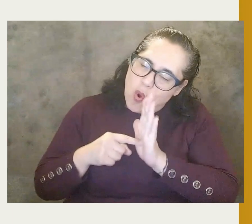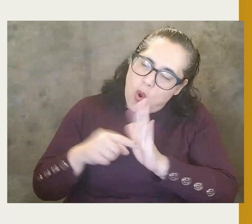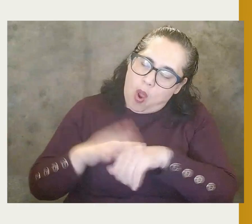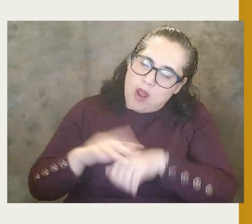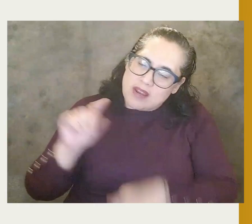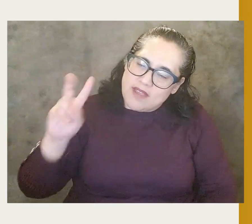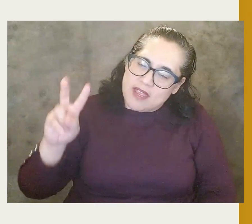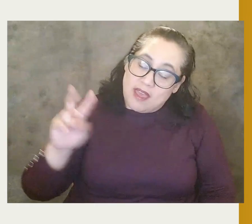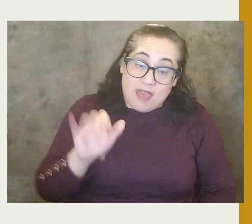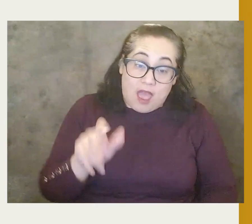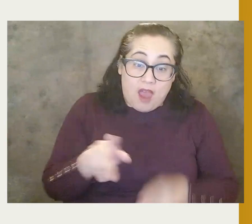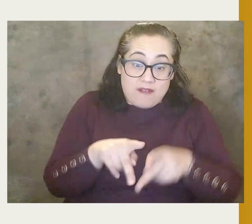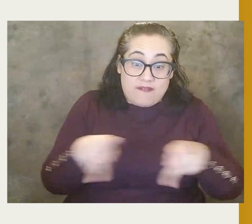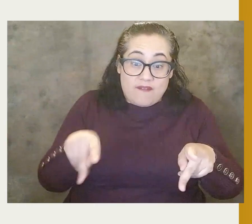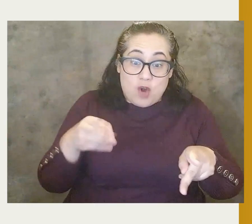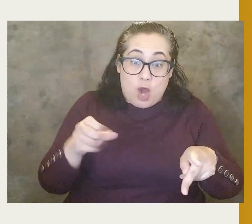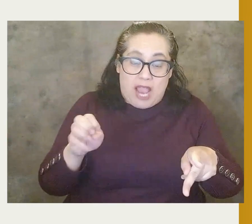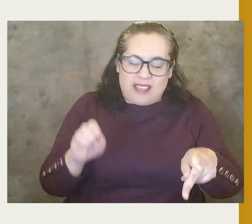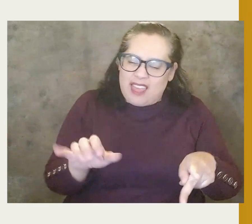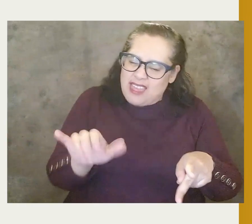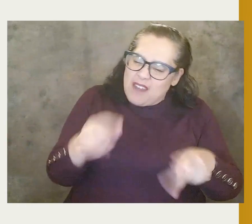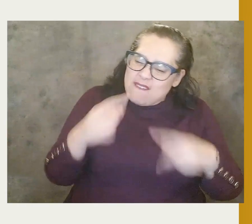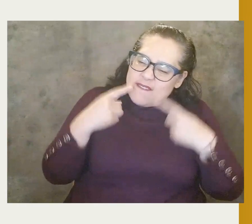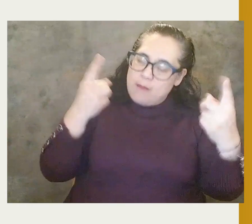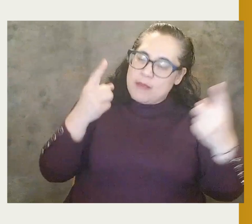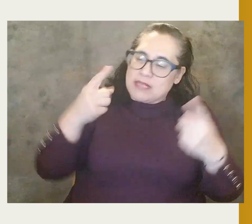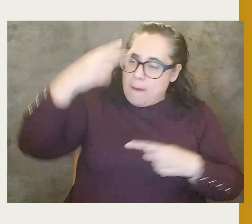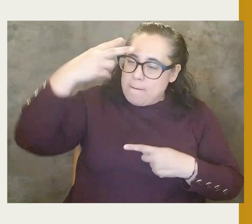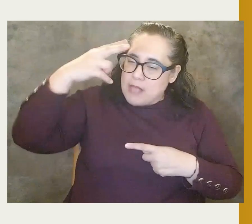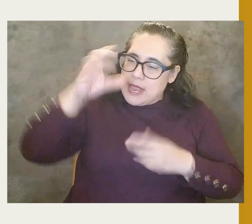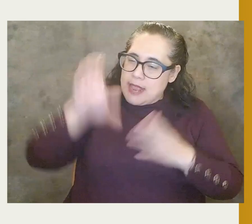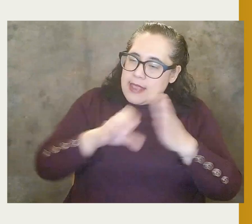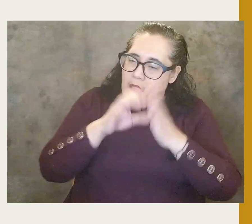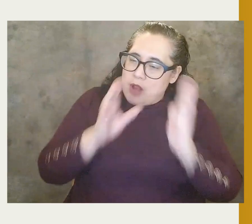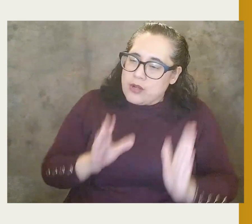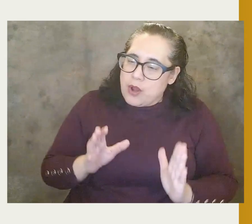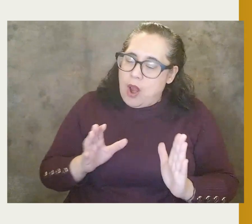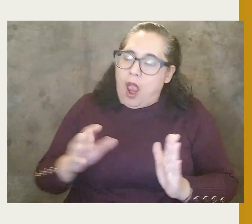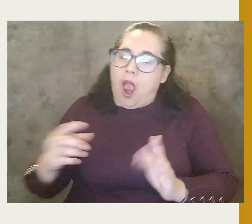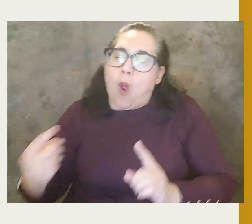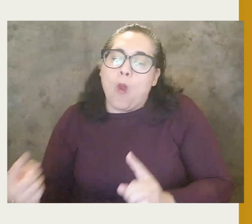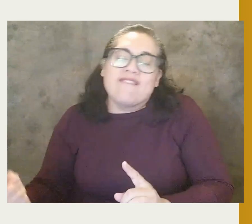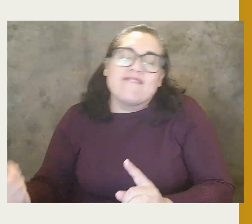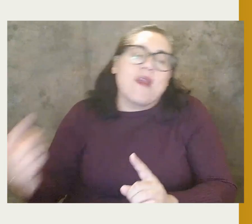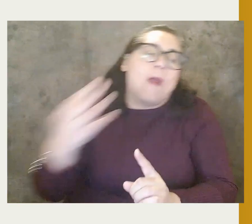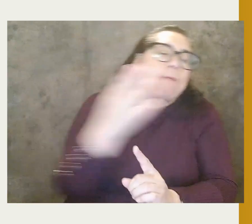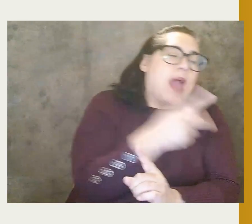That phrase, that famous Mexican ... character, refers back to el chavo del ocho.